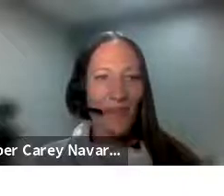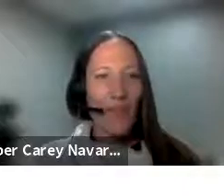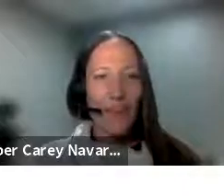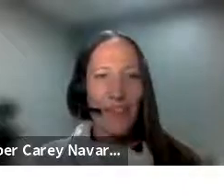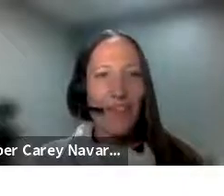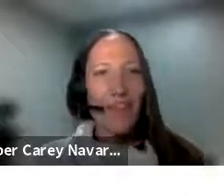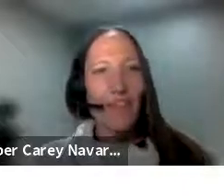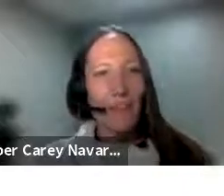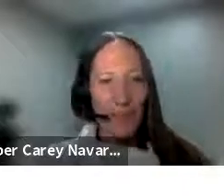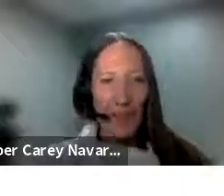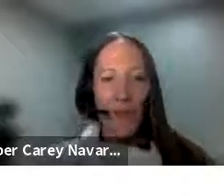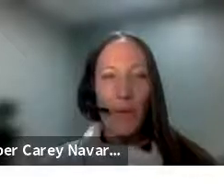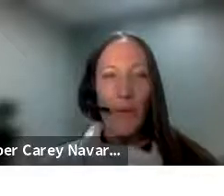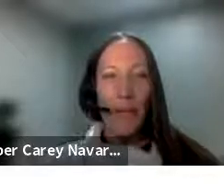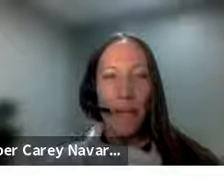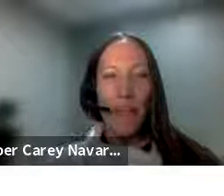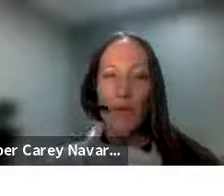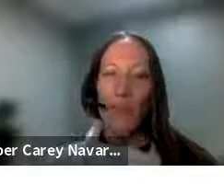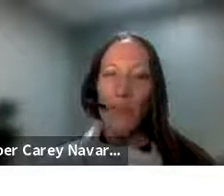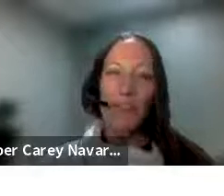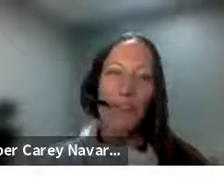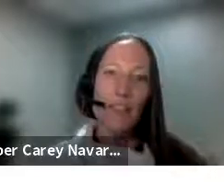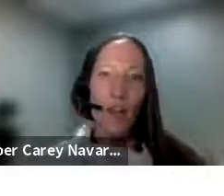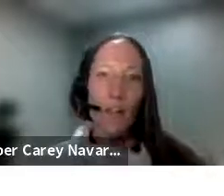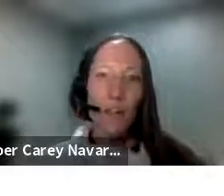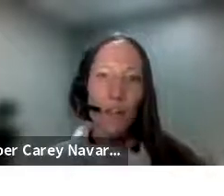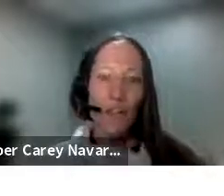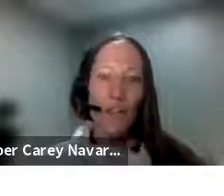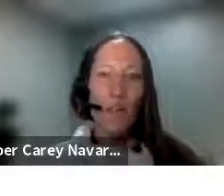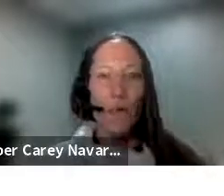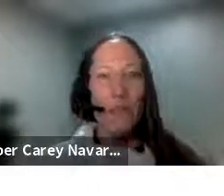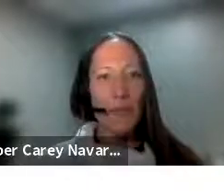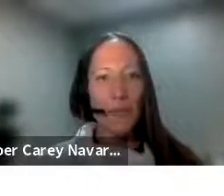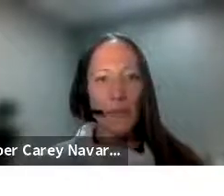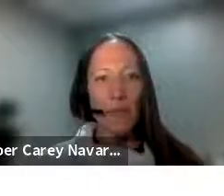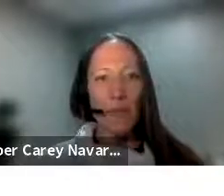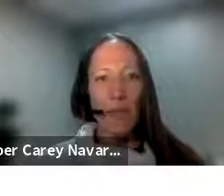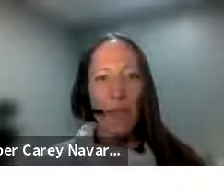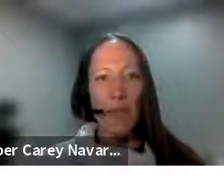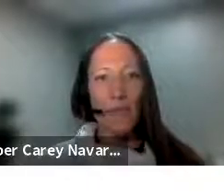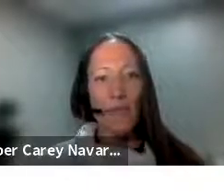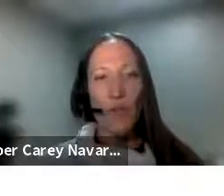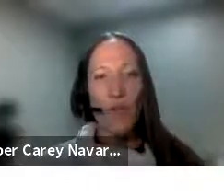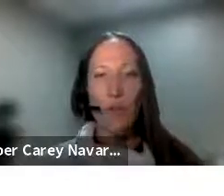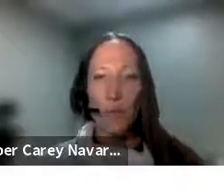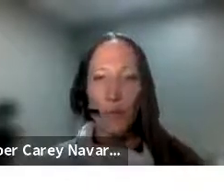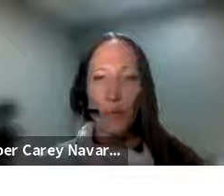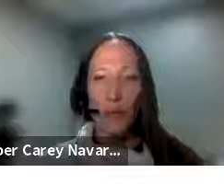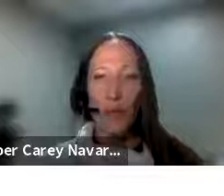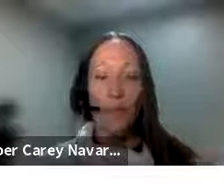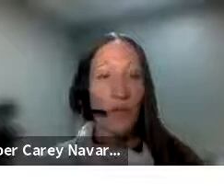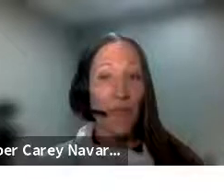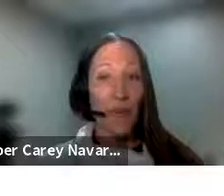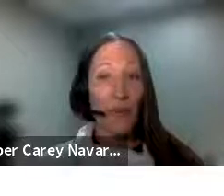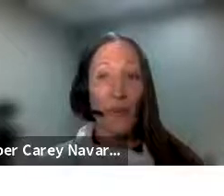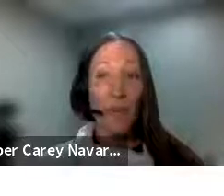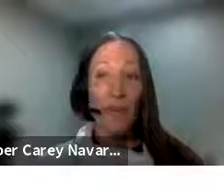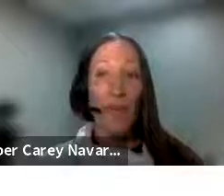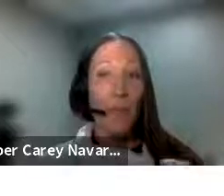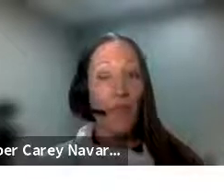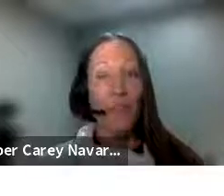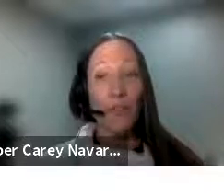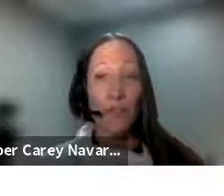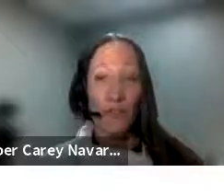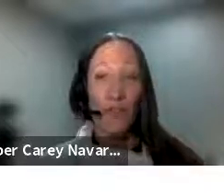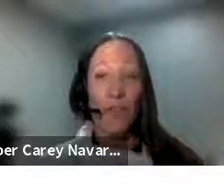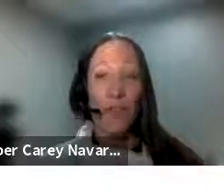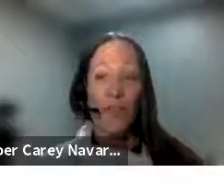Amber Carey Navarrete (Easterseals): Alright, so now, I would like to start transitioning the conversation, more specifically, into the role of providers during this time and alternative services.